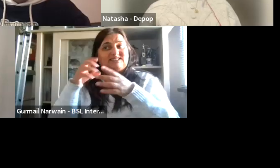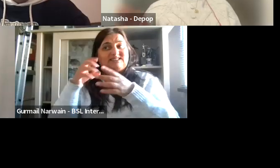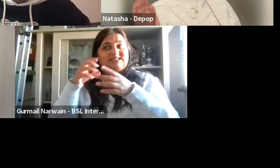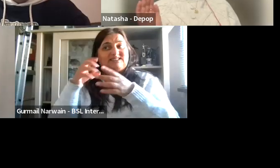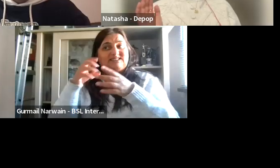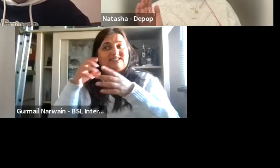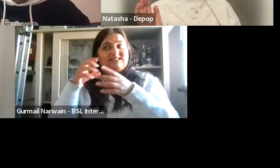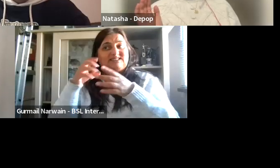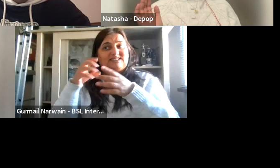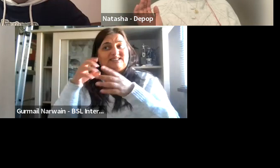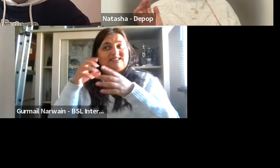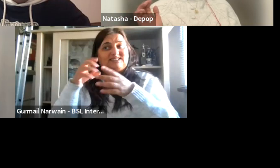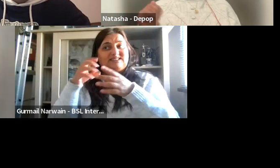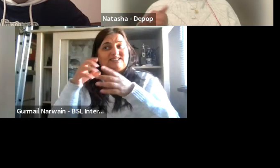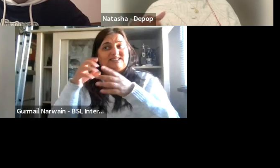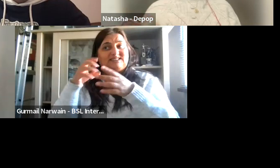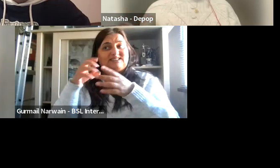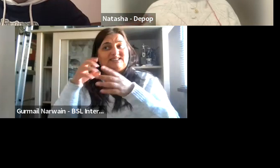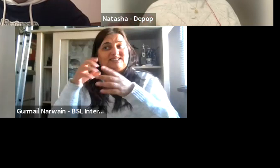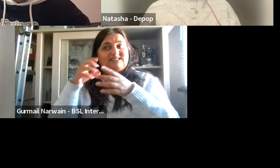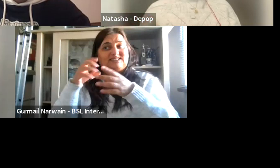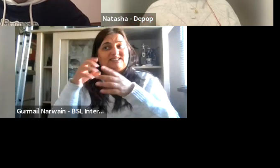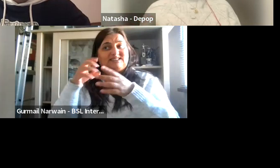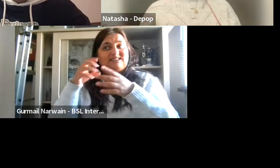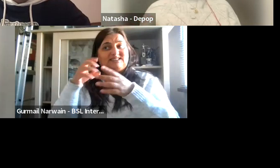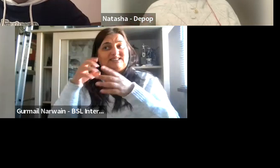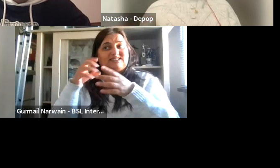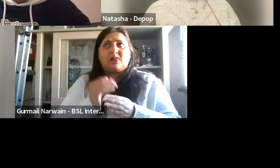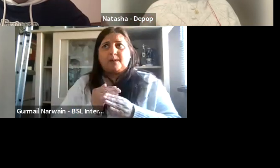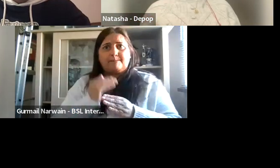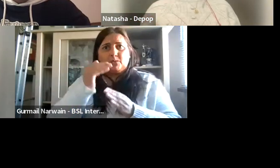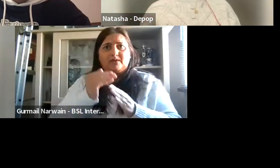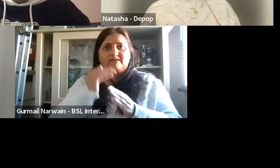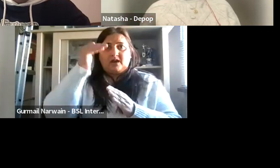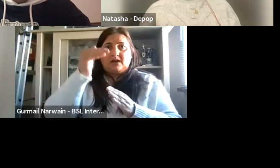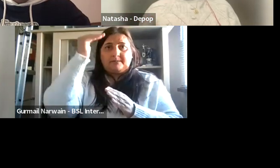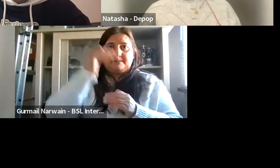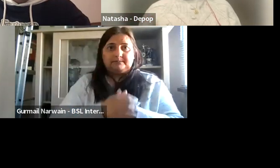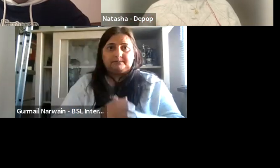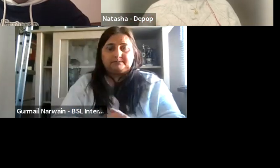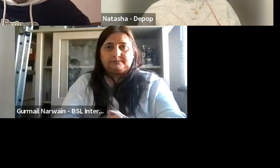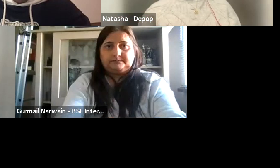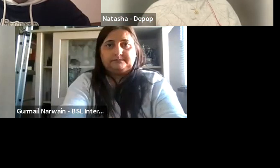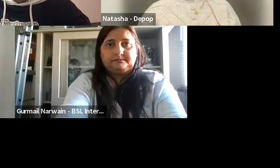So lots of ways of either growing and progressing upwards, or kind of broadening sideways into different areas.